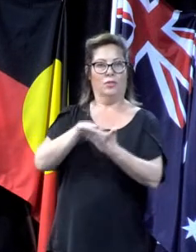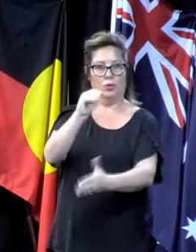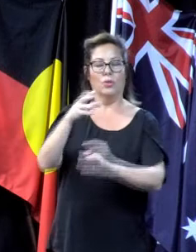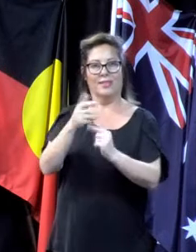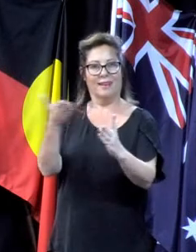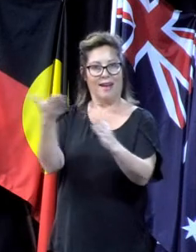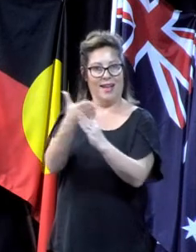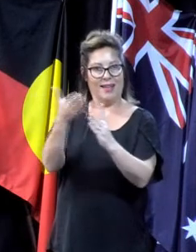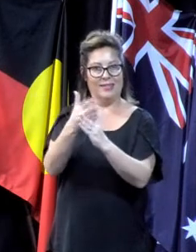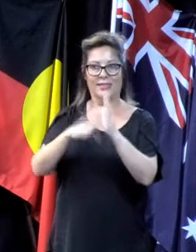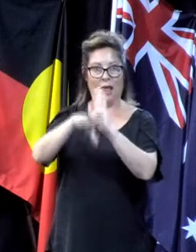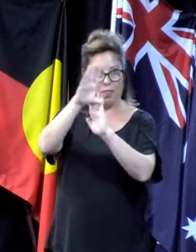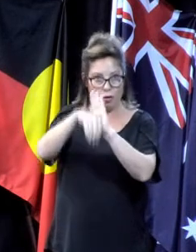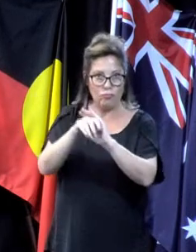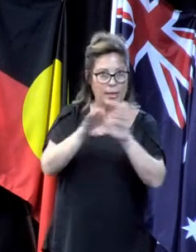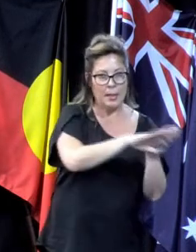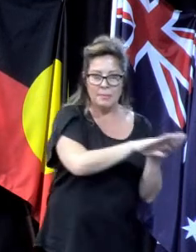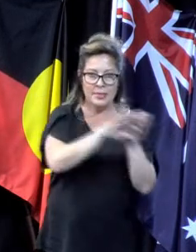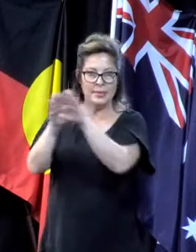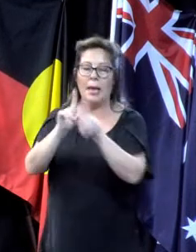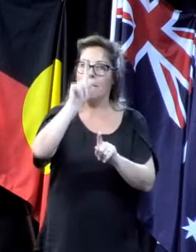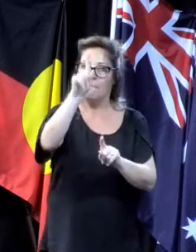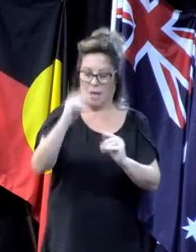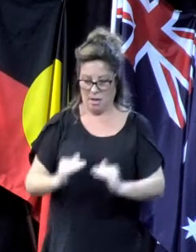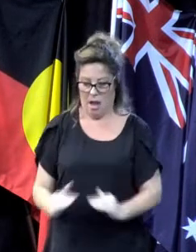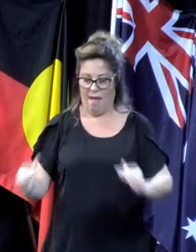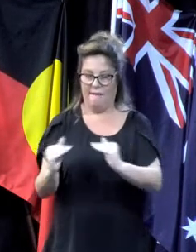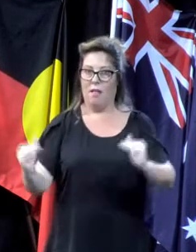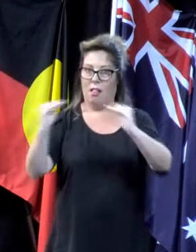on the same basis as their peers, the same procedures. Thank you.